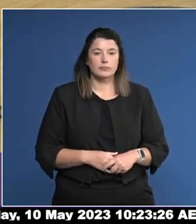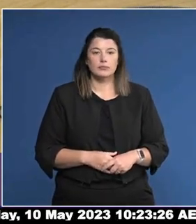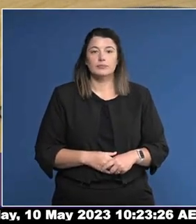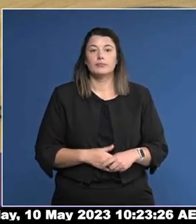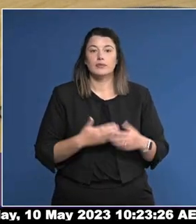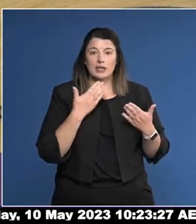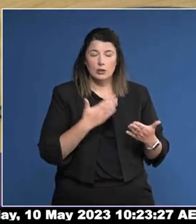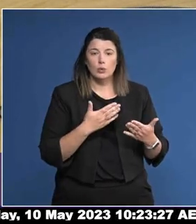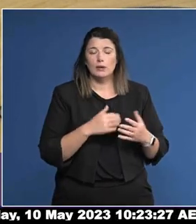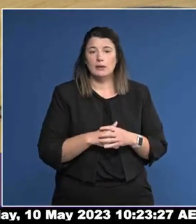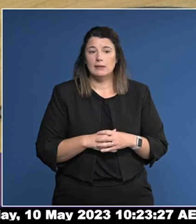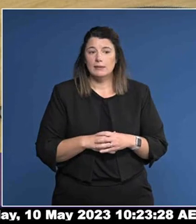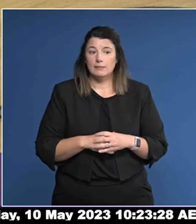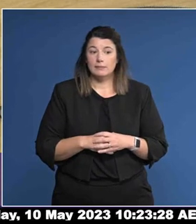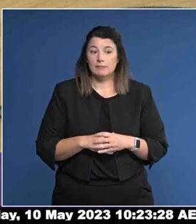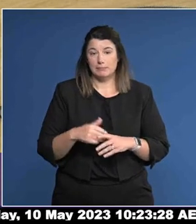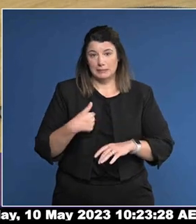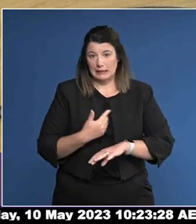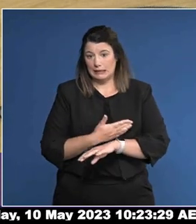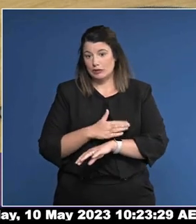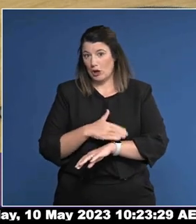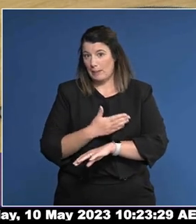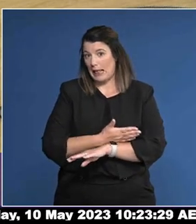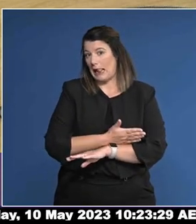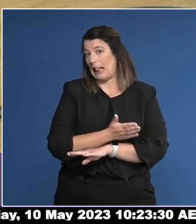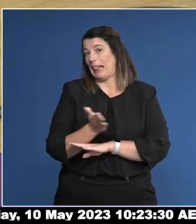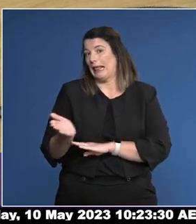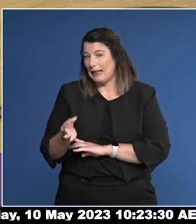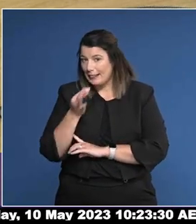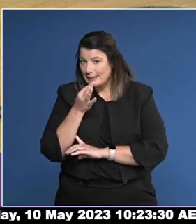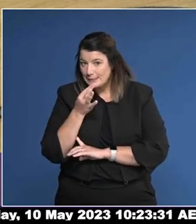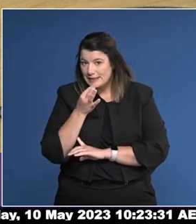Commissioners, I've gone over a little bit of my expected time but could we have a short